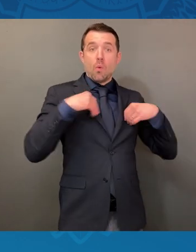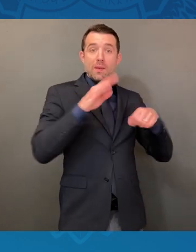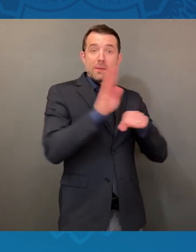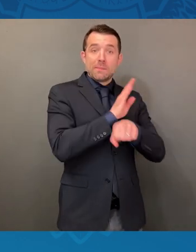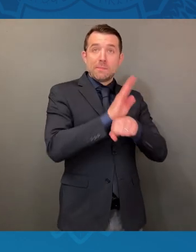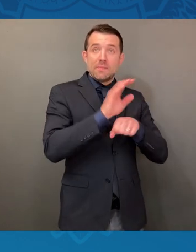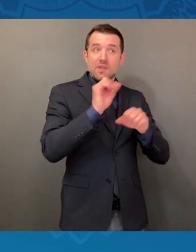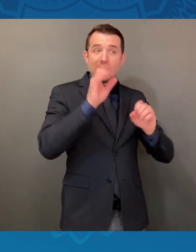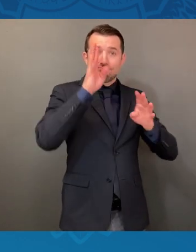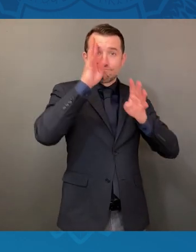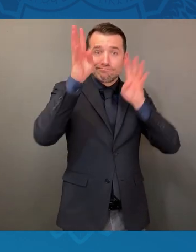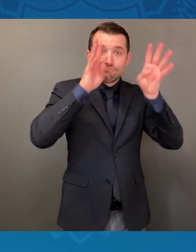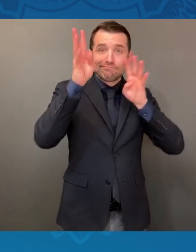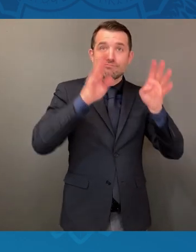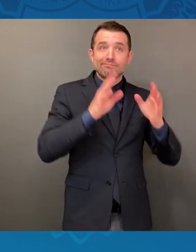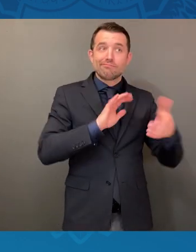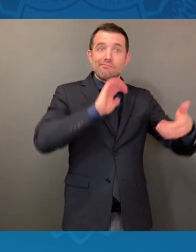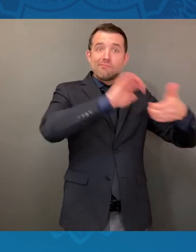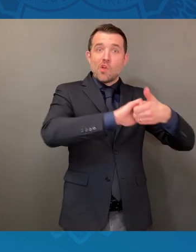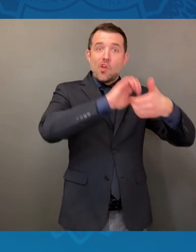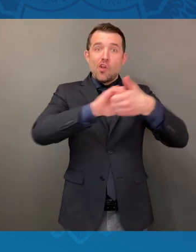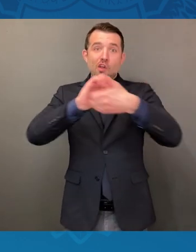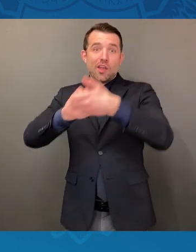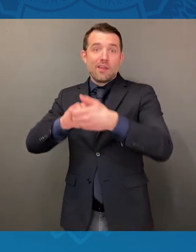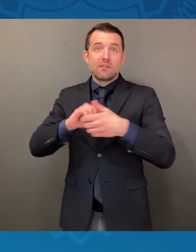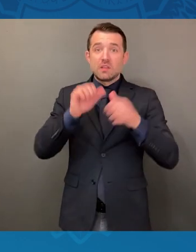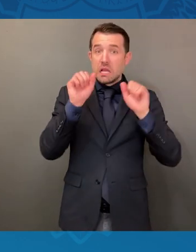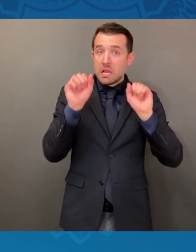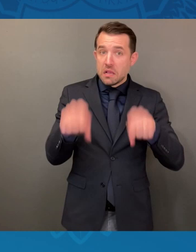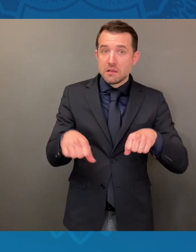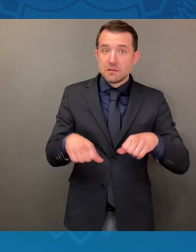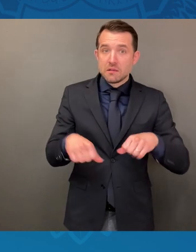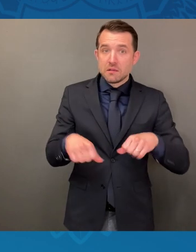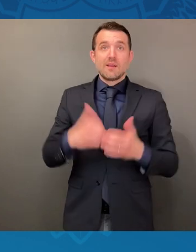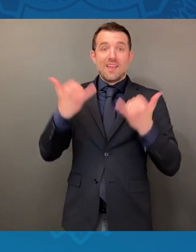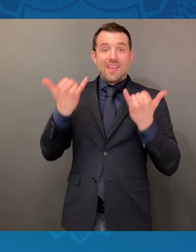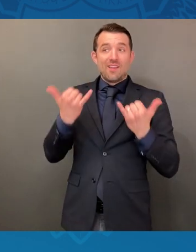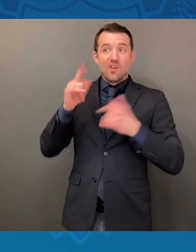As I said in the 21st century, high speed internet is a necessity.